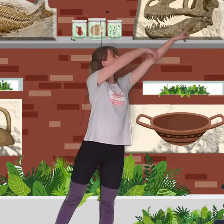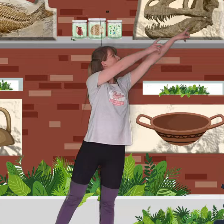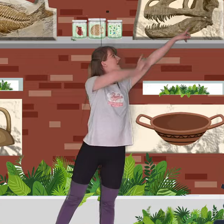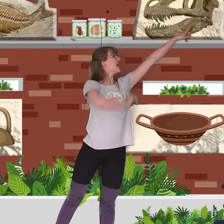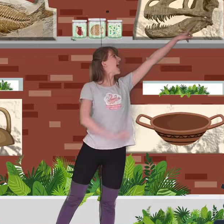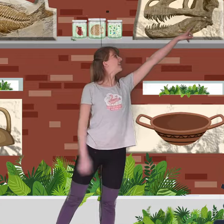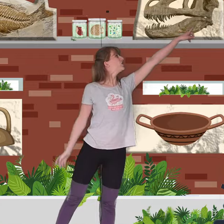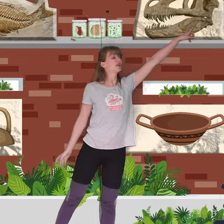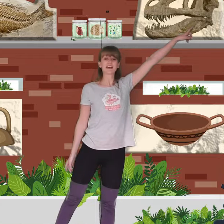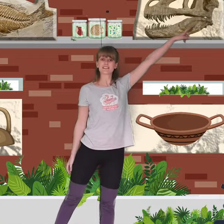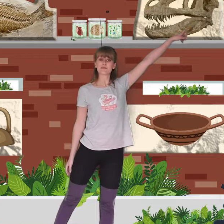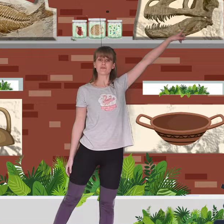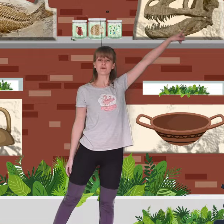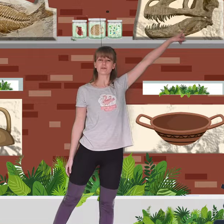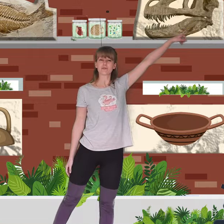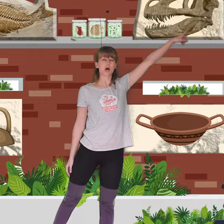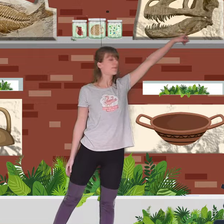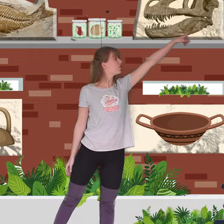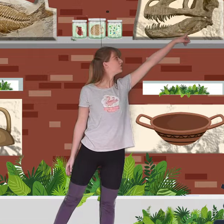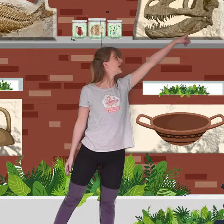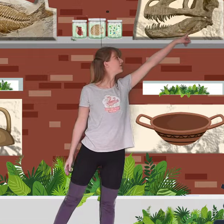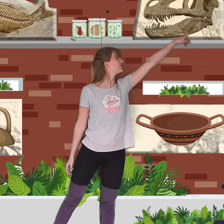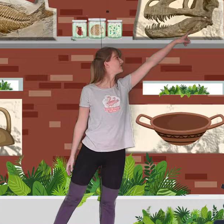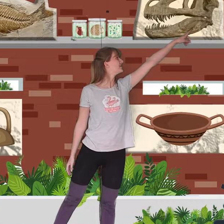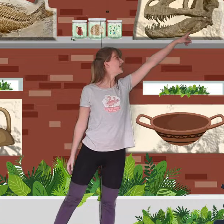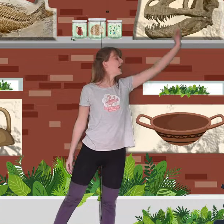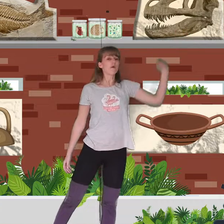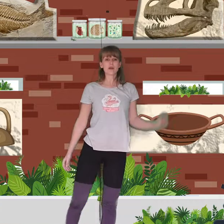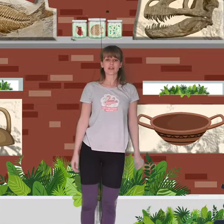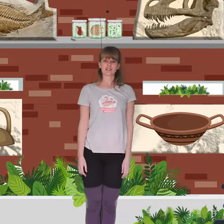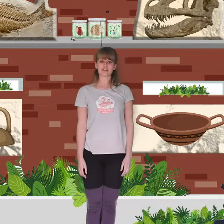line and looking at some of the fossils up on the shelves. We're going to do the